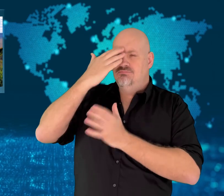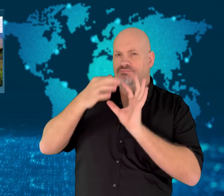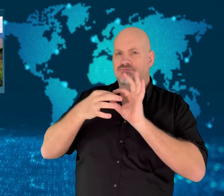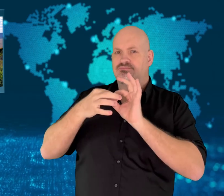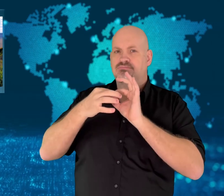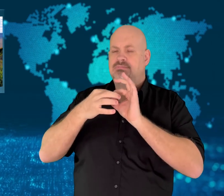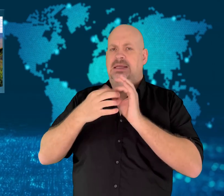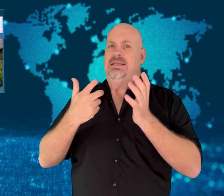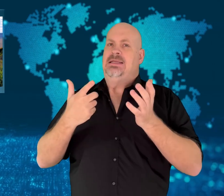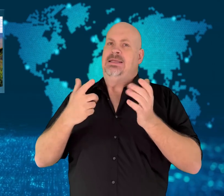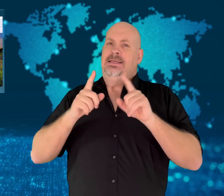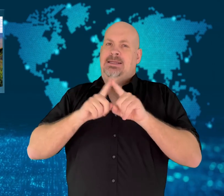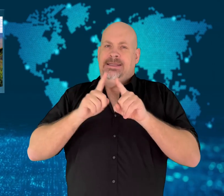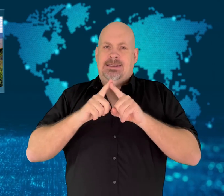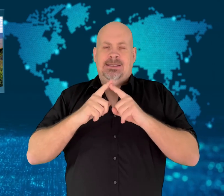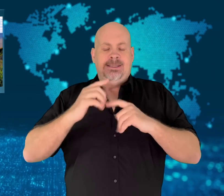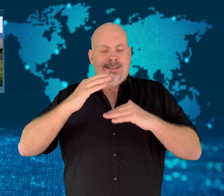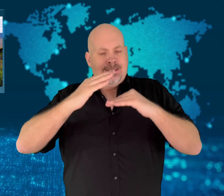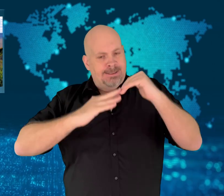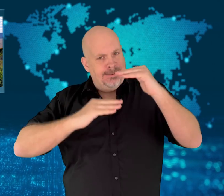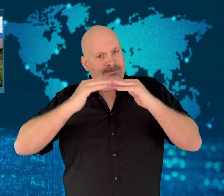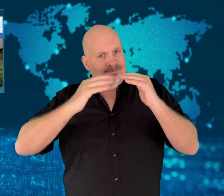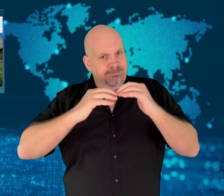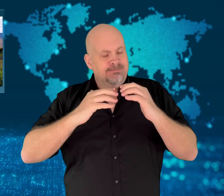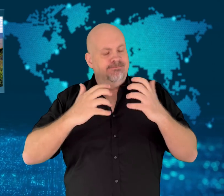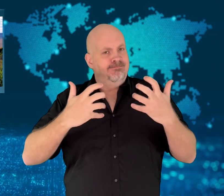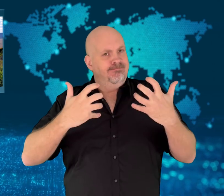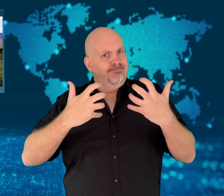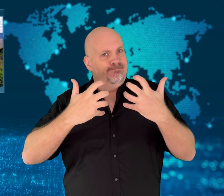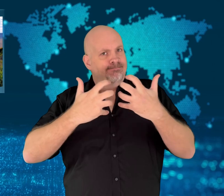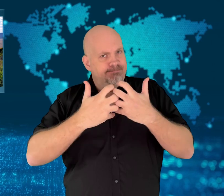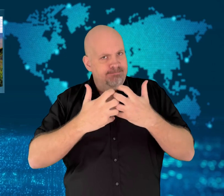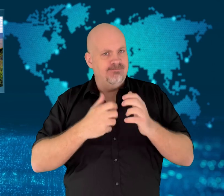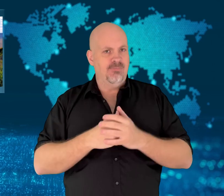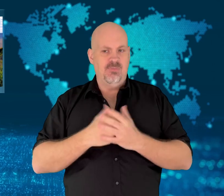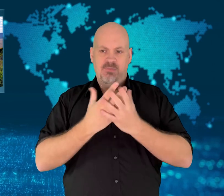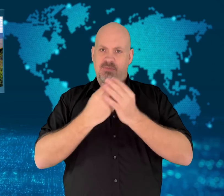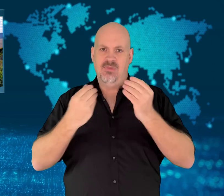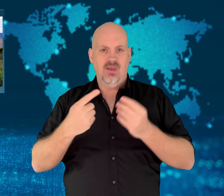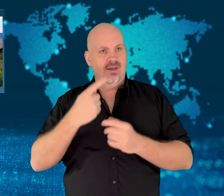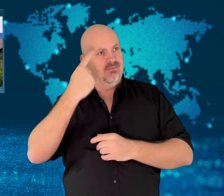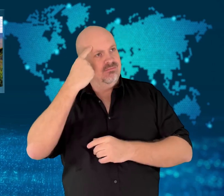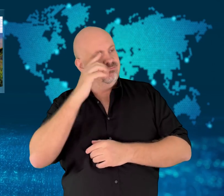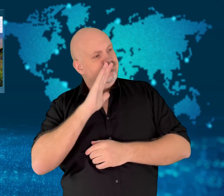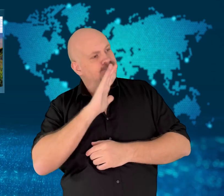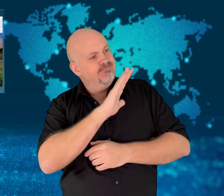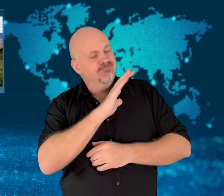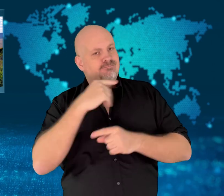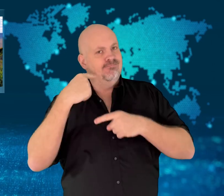by companies that did not consider the community's rights